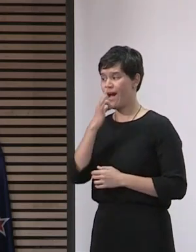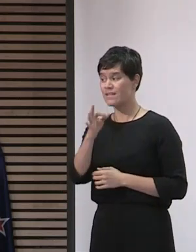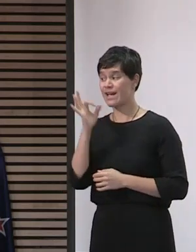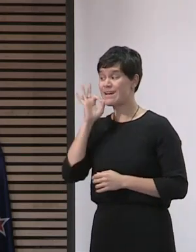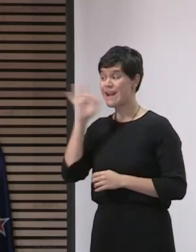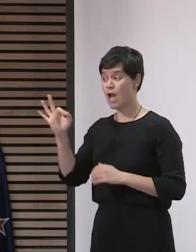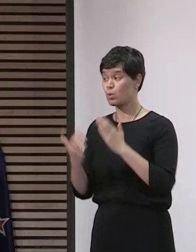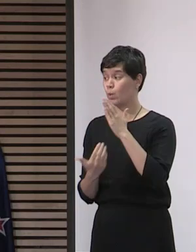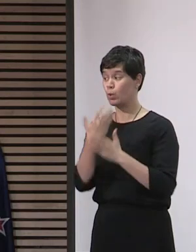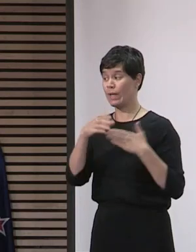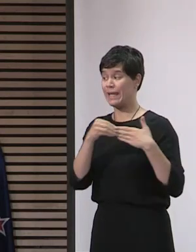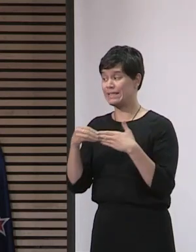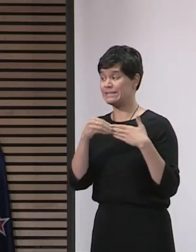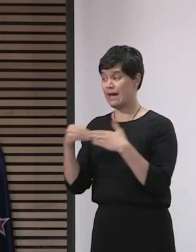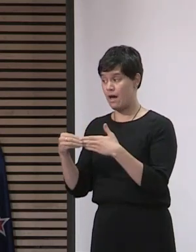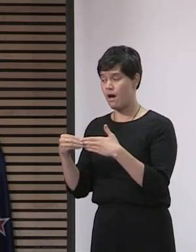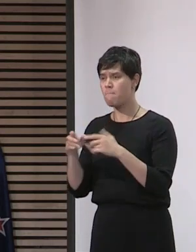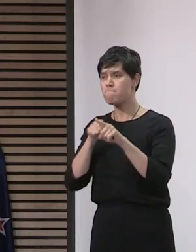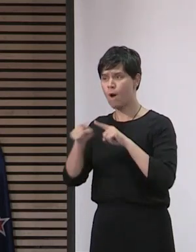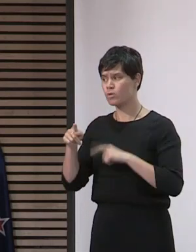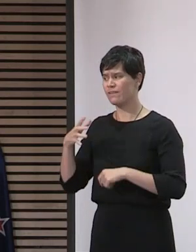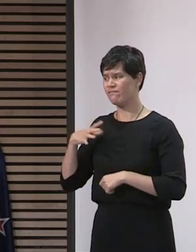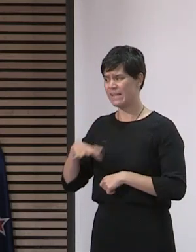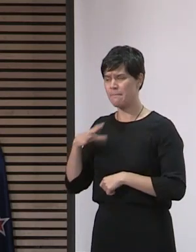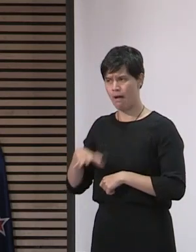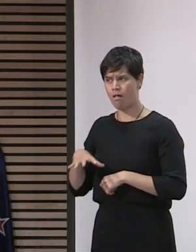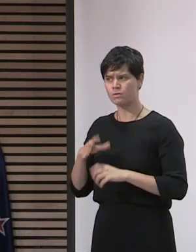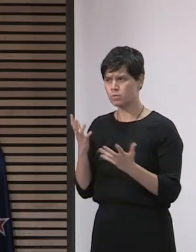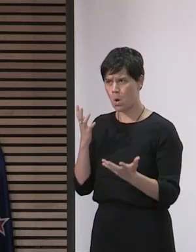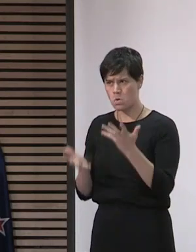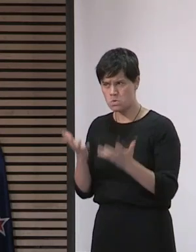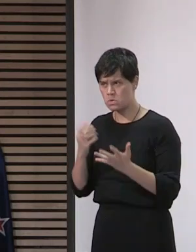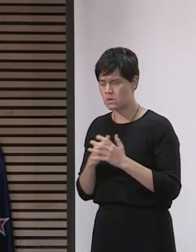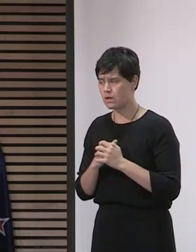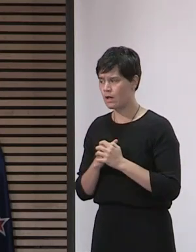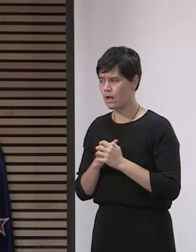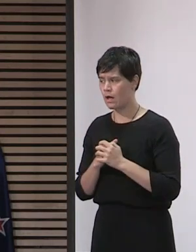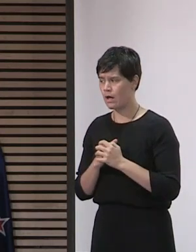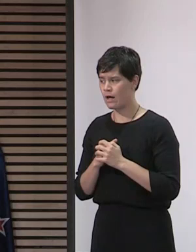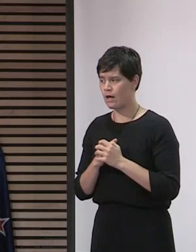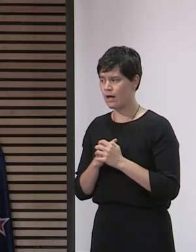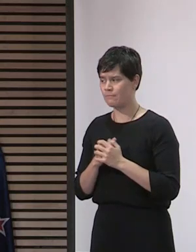first time, the second there's another large earthquake, it can't automatically be called